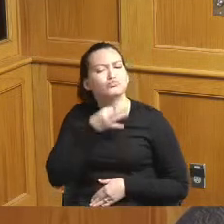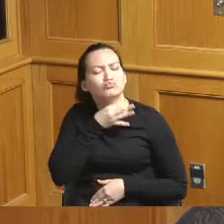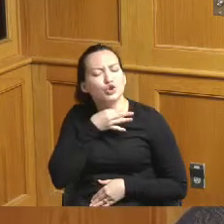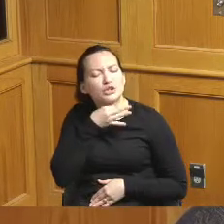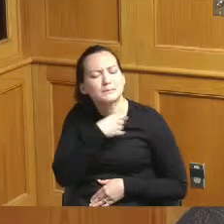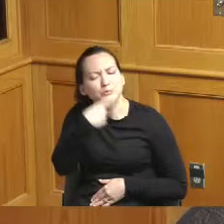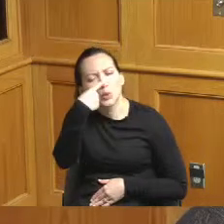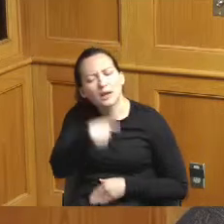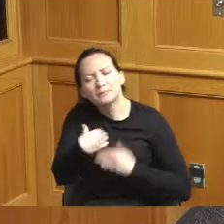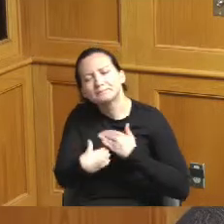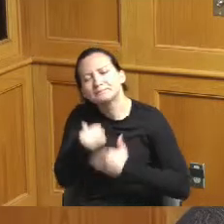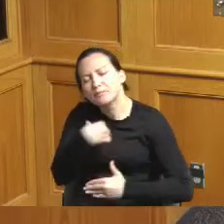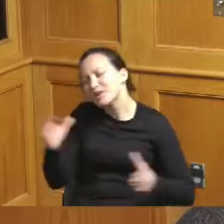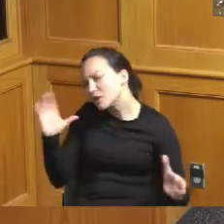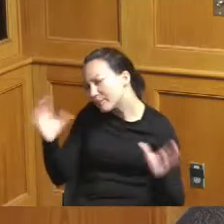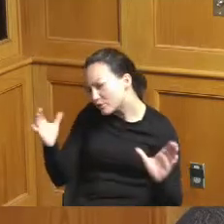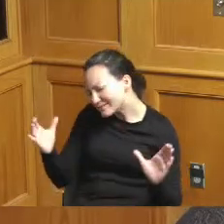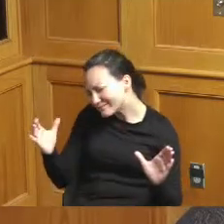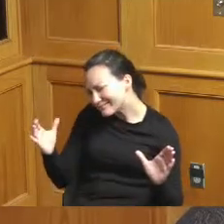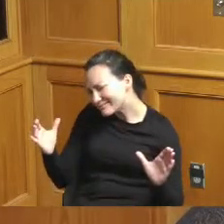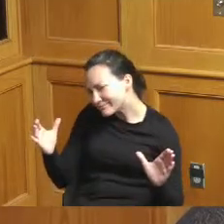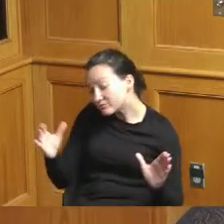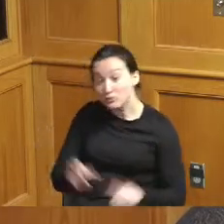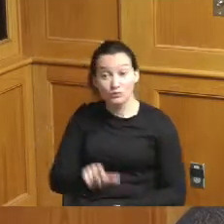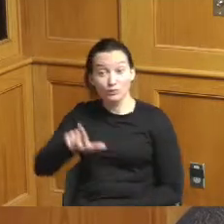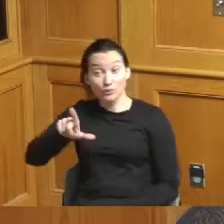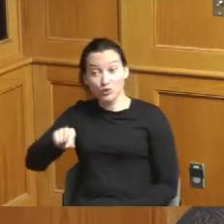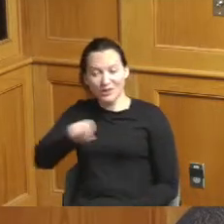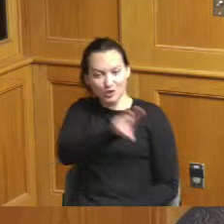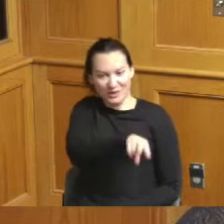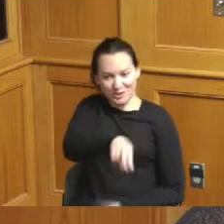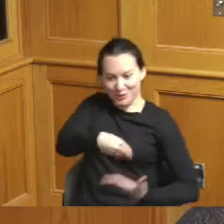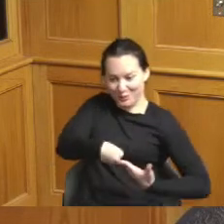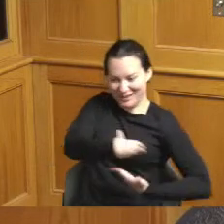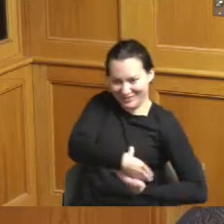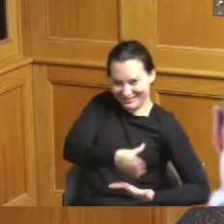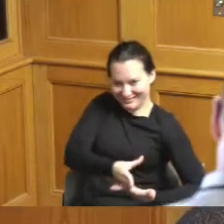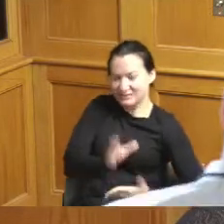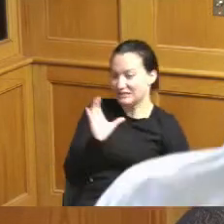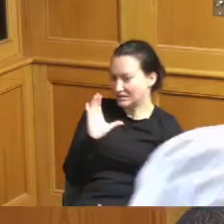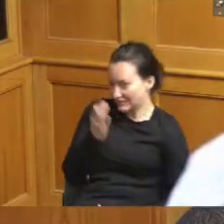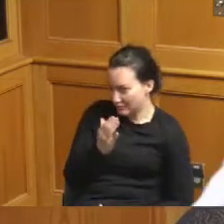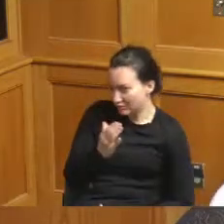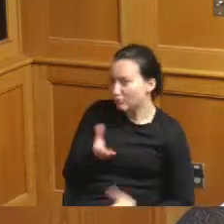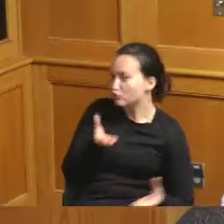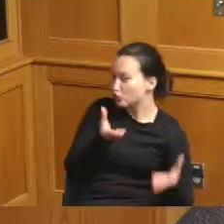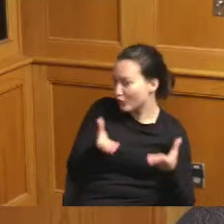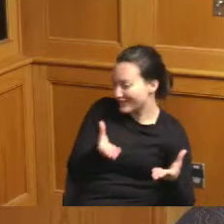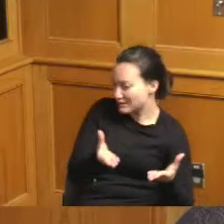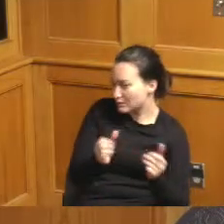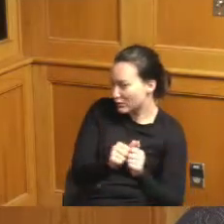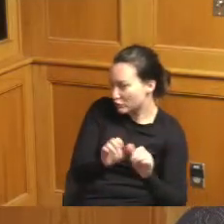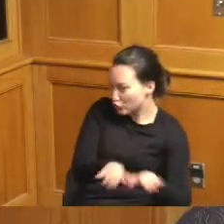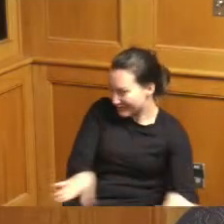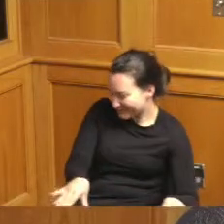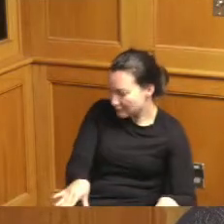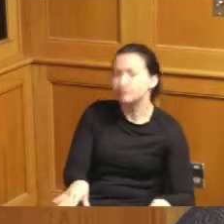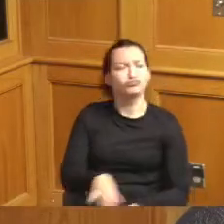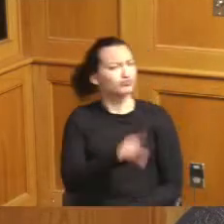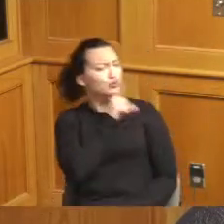can send me a comparison of what the 2022 budget looked like for services to Children operating so